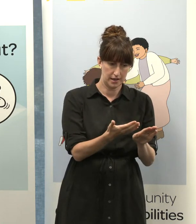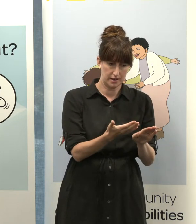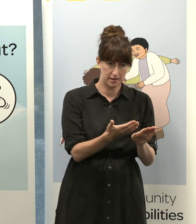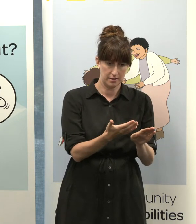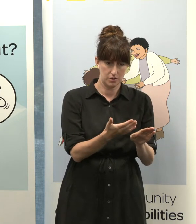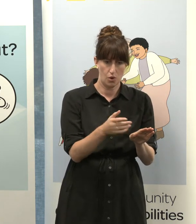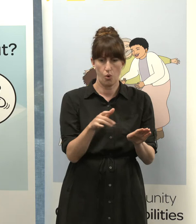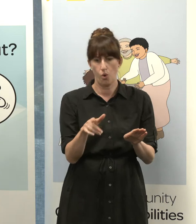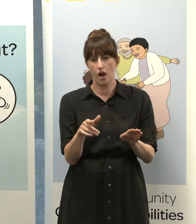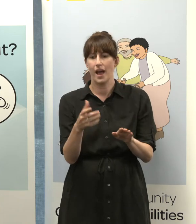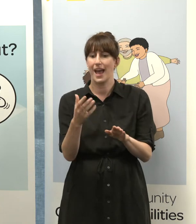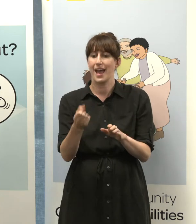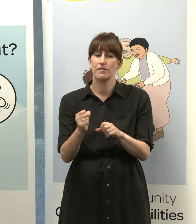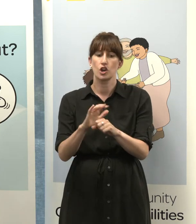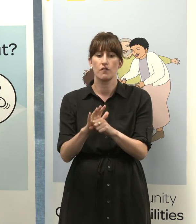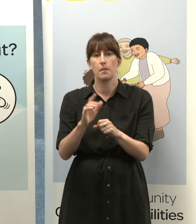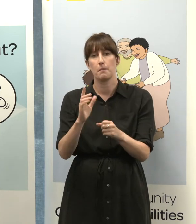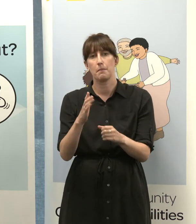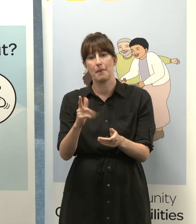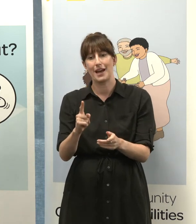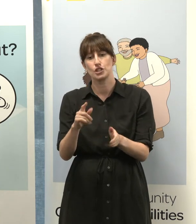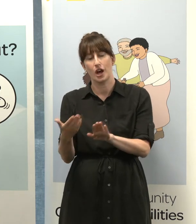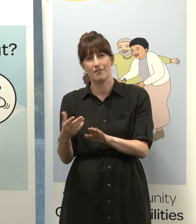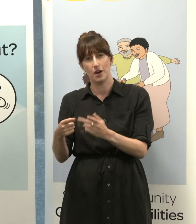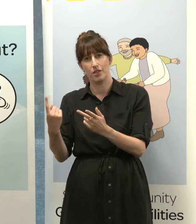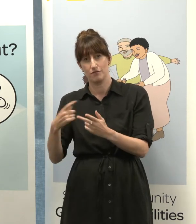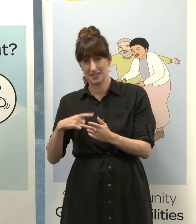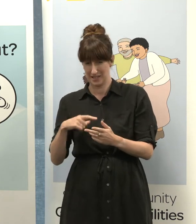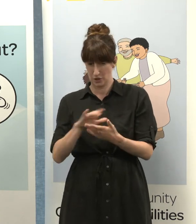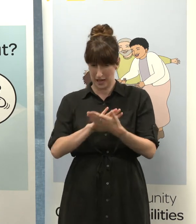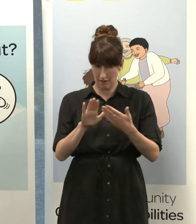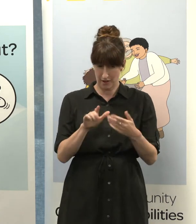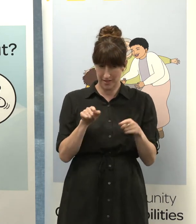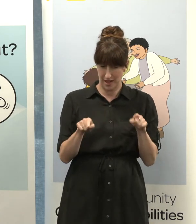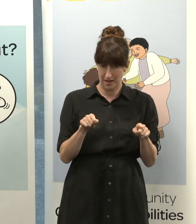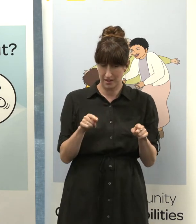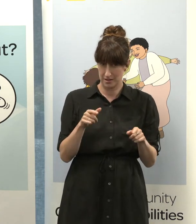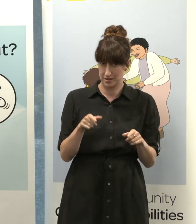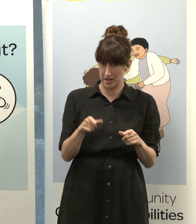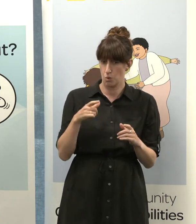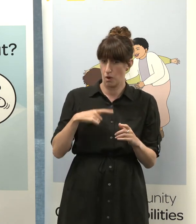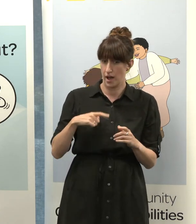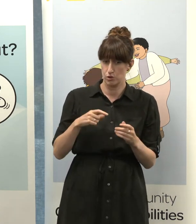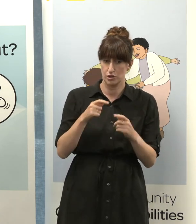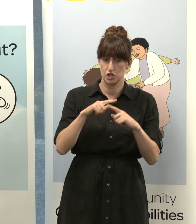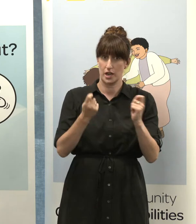offer clarity around who is actually dying from COVID-19? There has been criticism in the